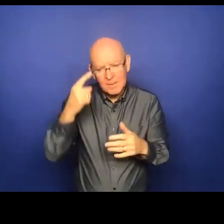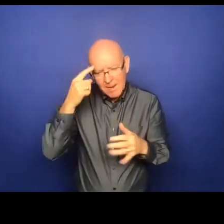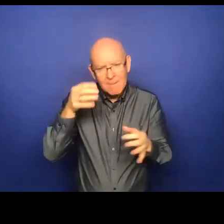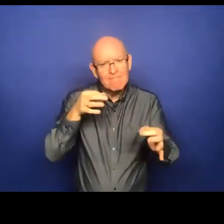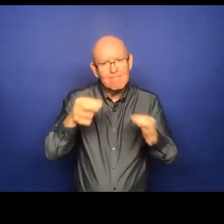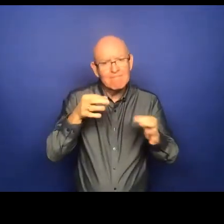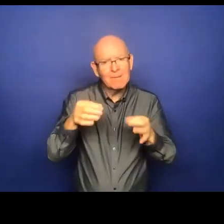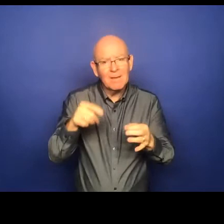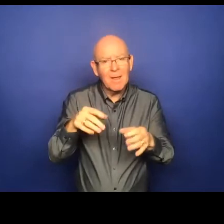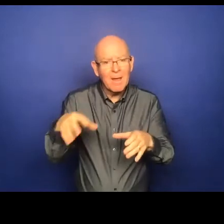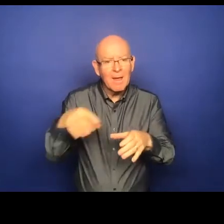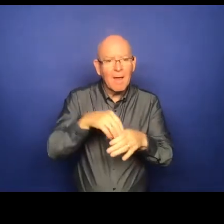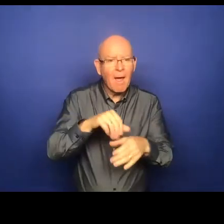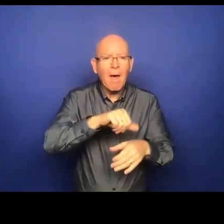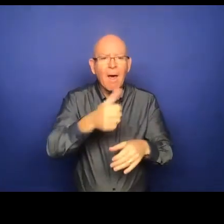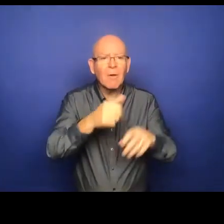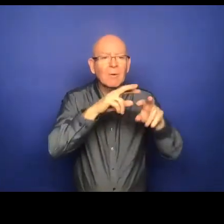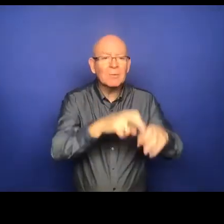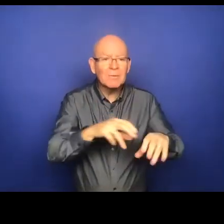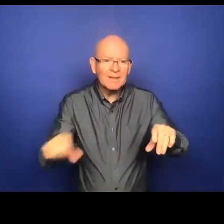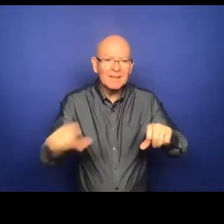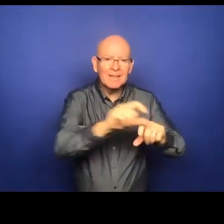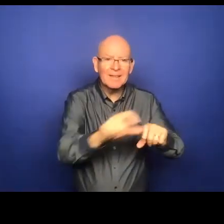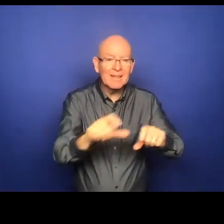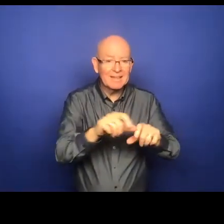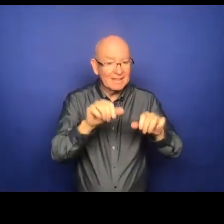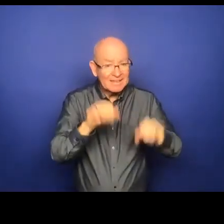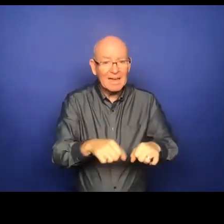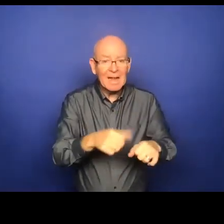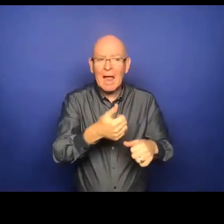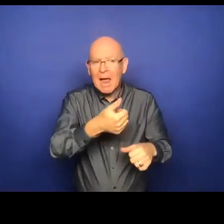include one of the Washington group data sets,